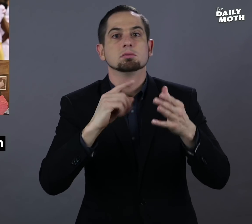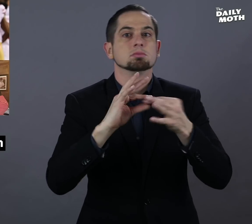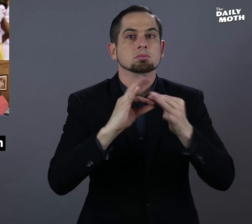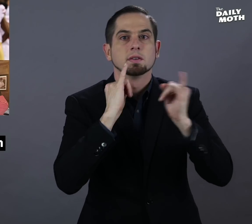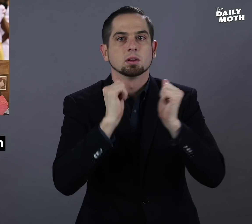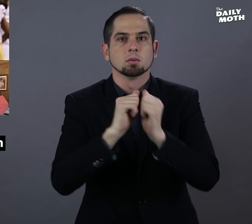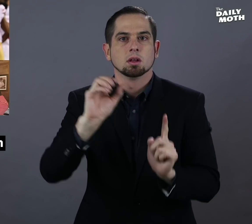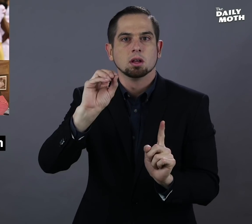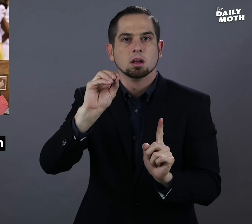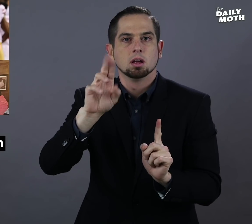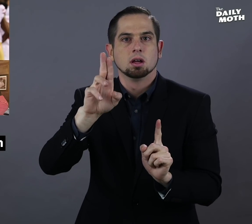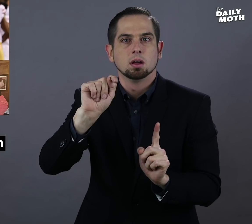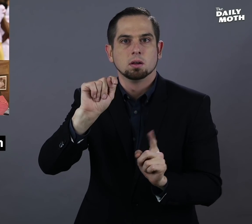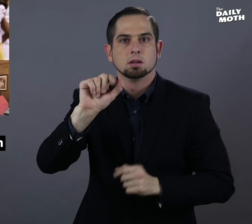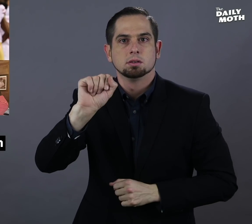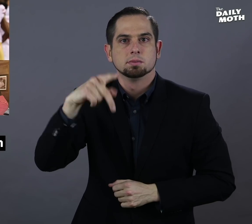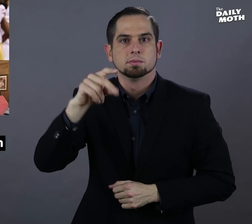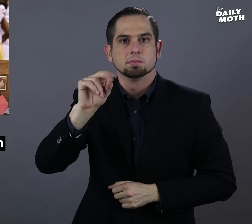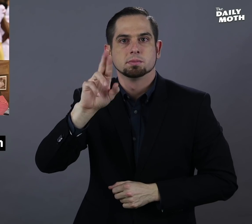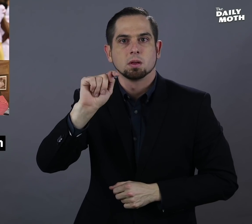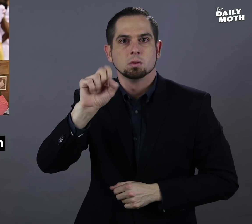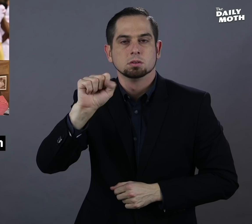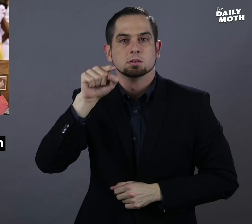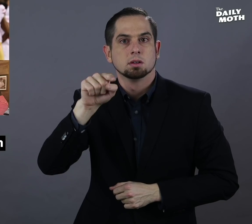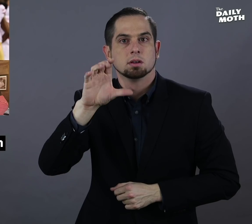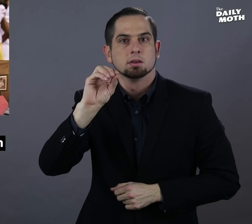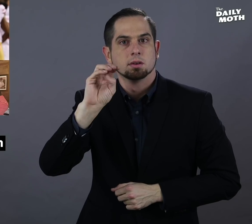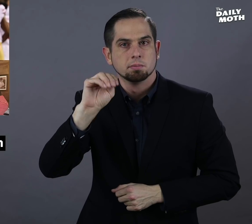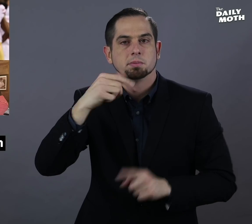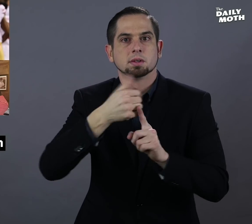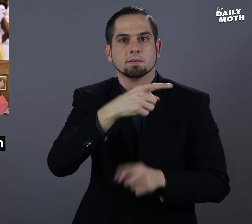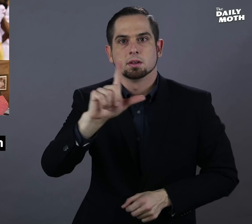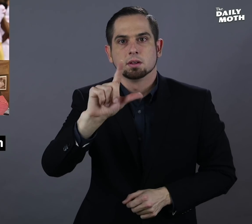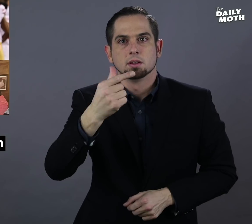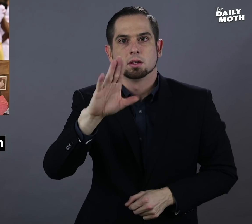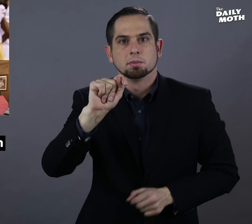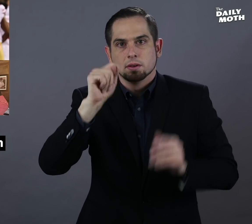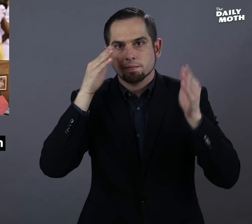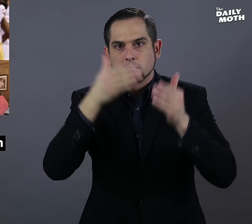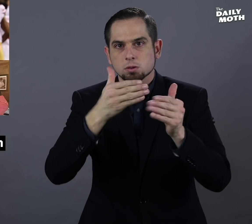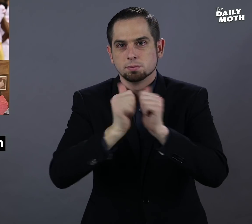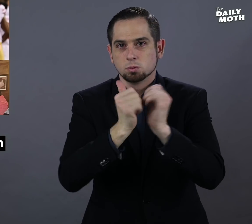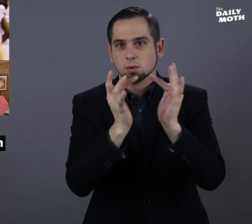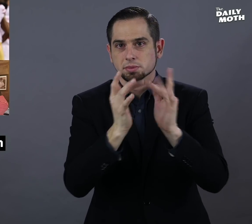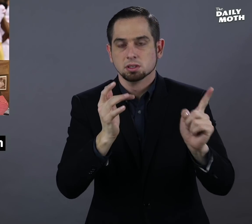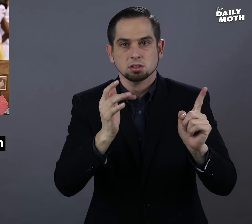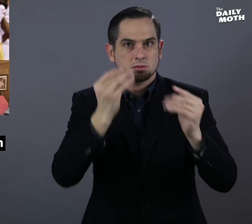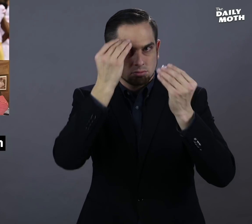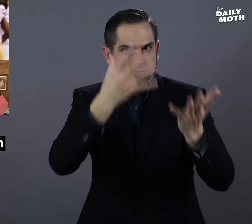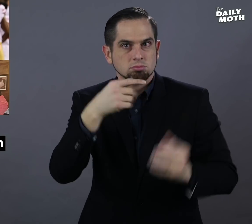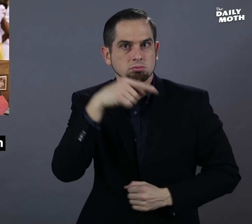an interview with outsports.com, a LGBT-focused sports website.